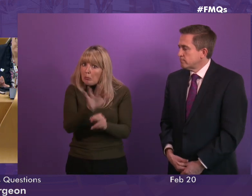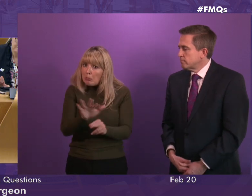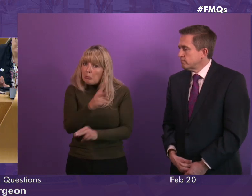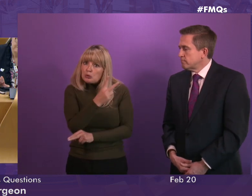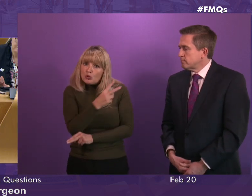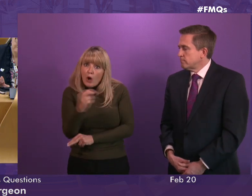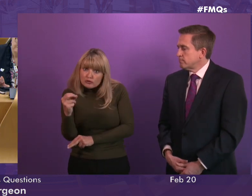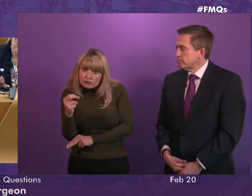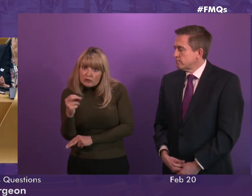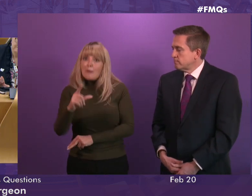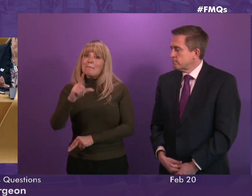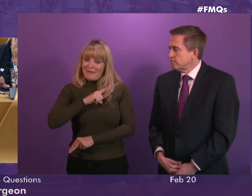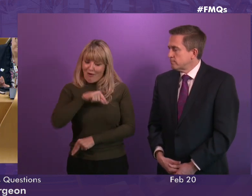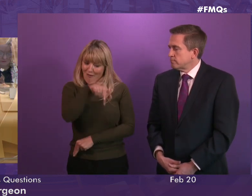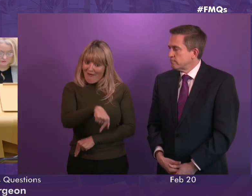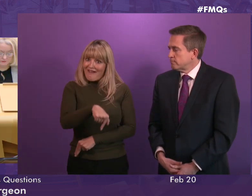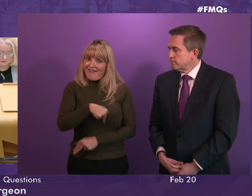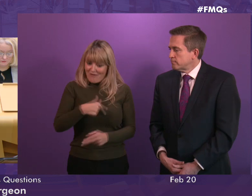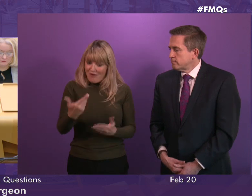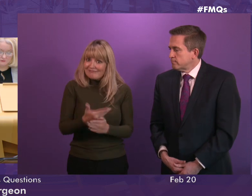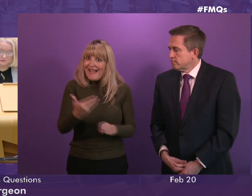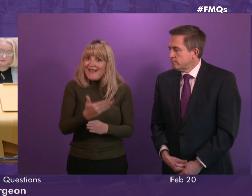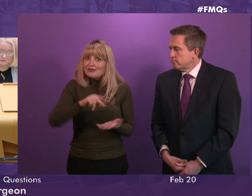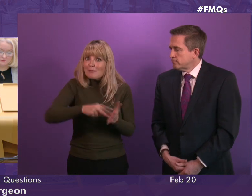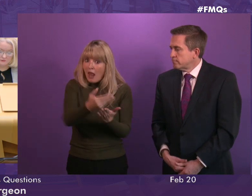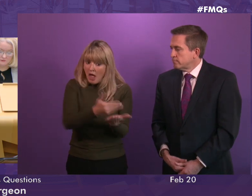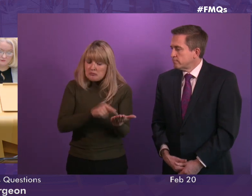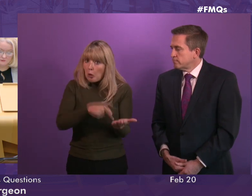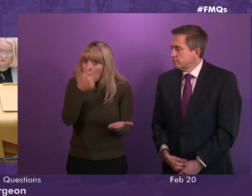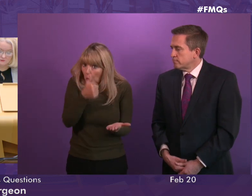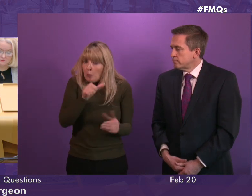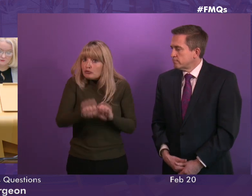because of the actions that we are taking. That is good progress, but we will not be